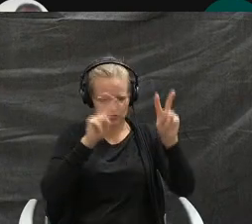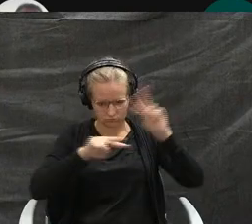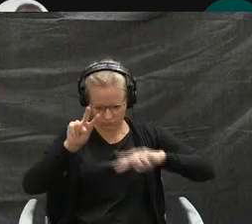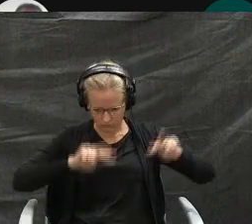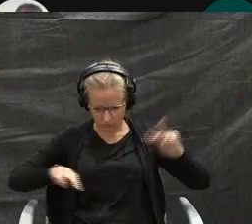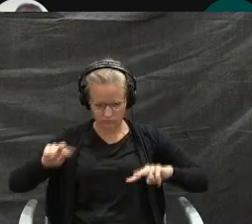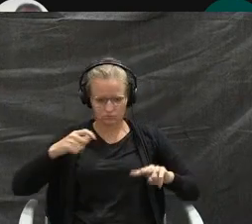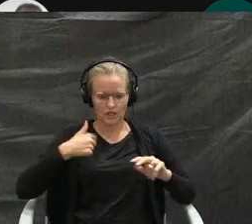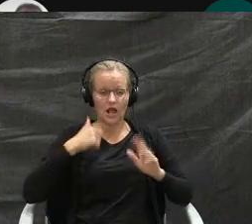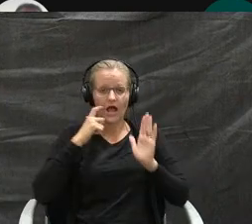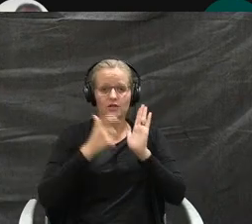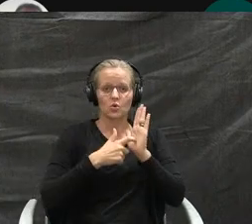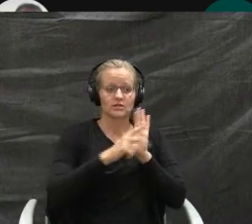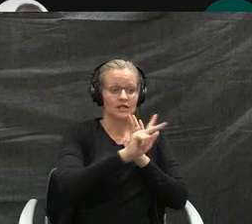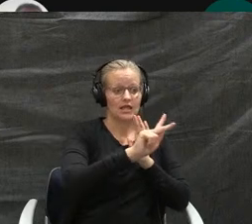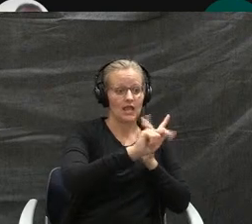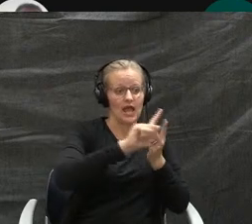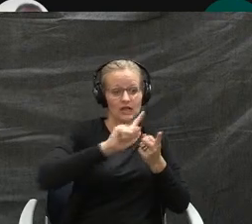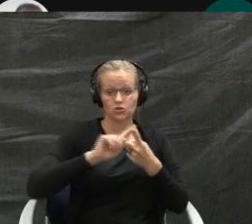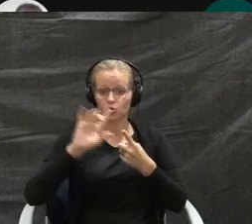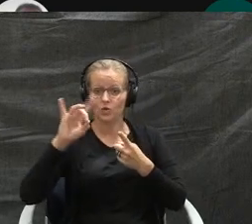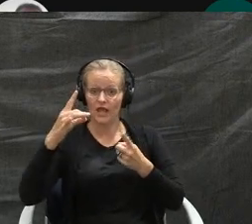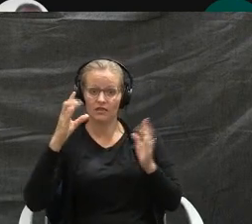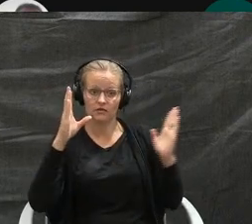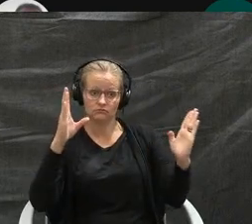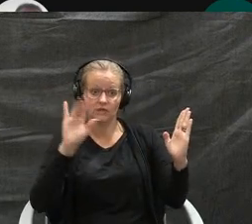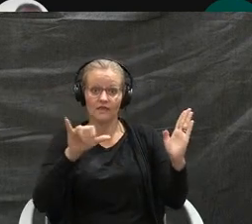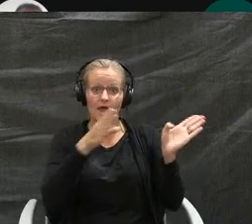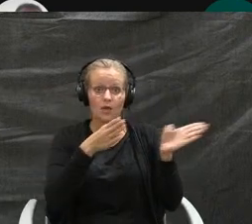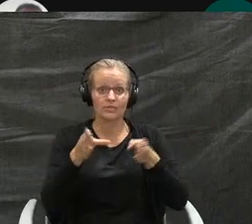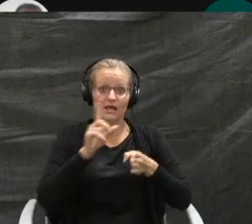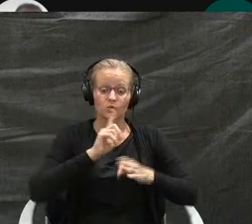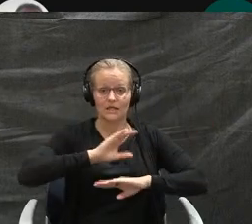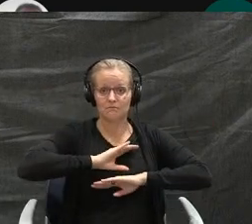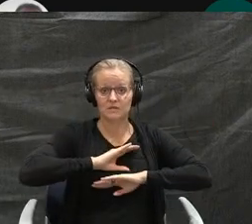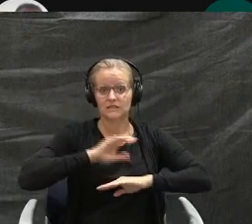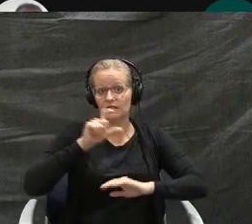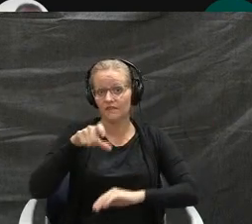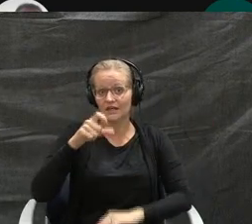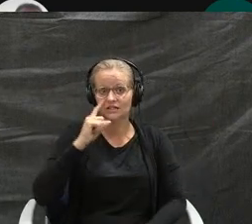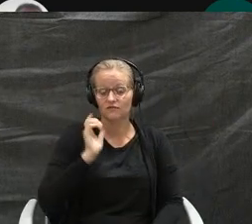think we have a really solid plan and I think about that really meets the needs of our younger an accelerating